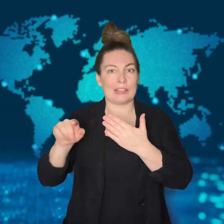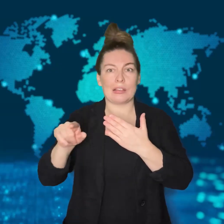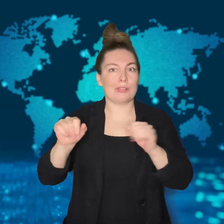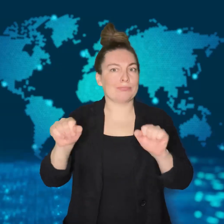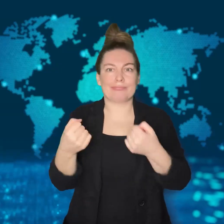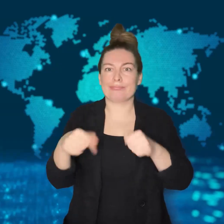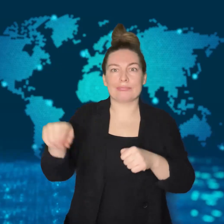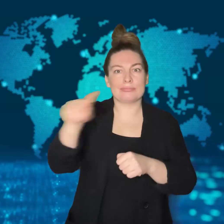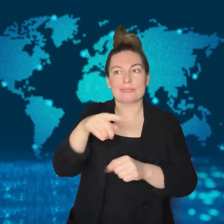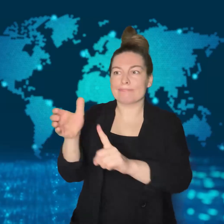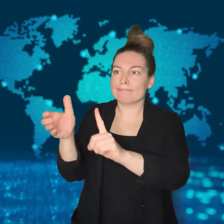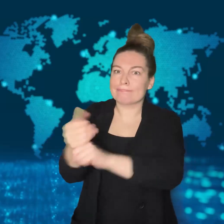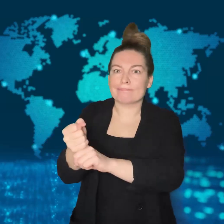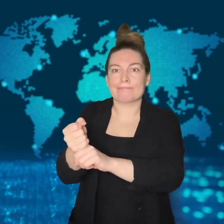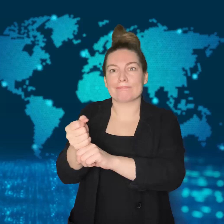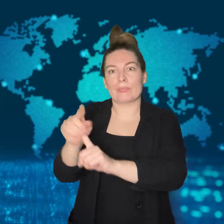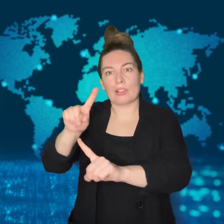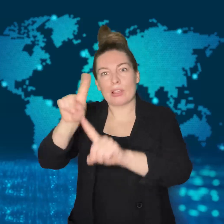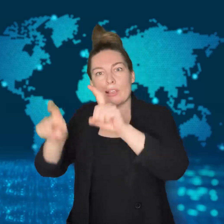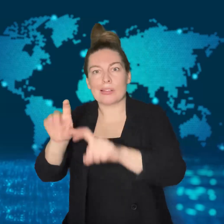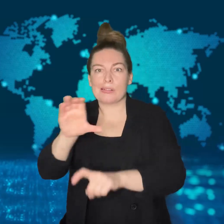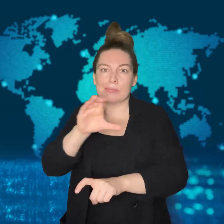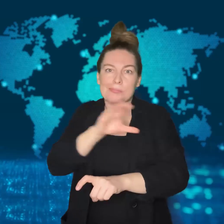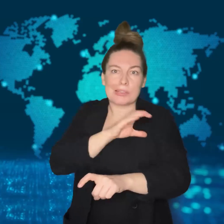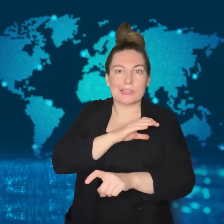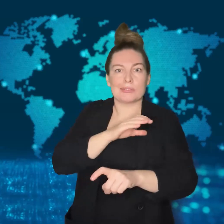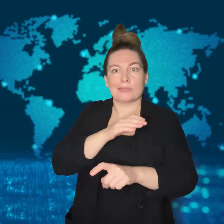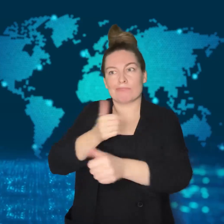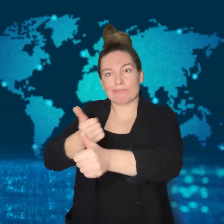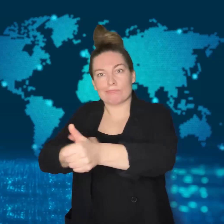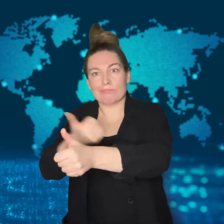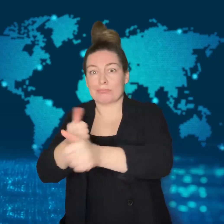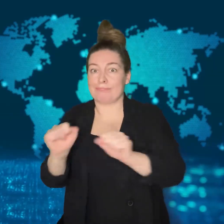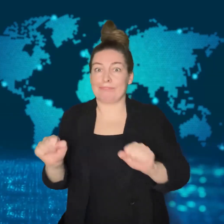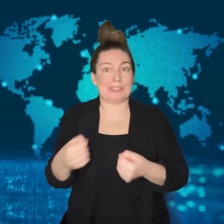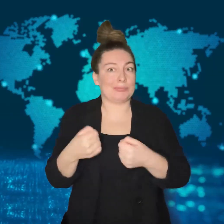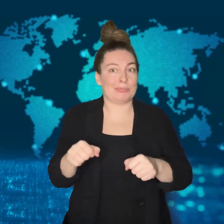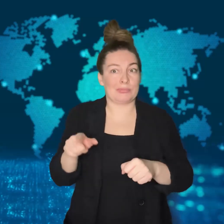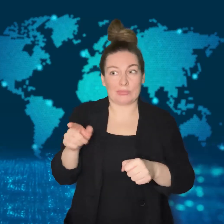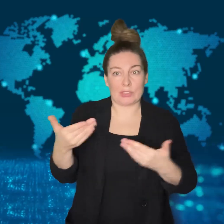has called Yoon's imposition of martial law - "unconstitutional,